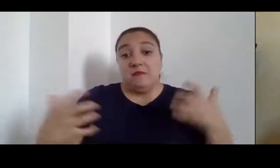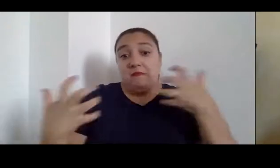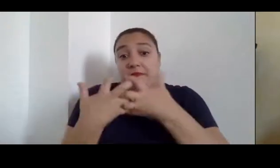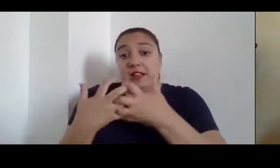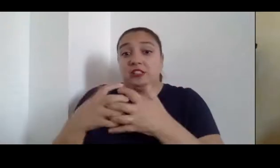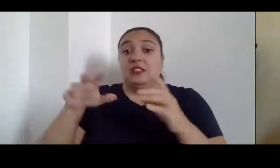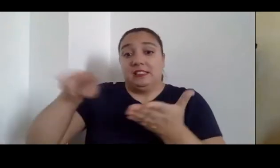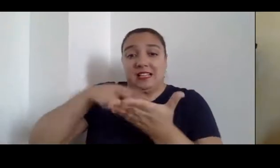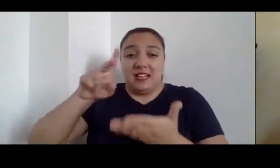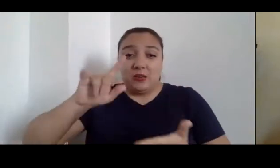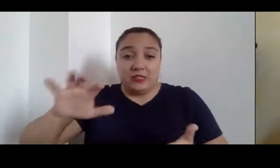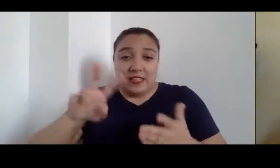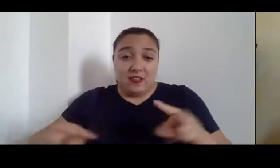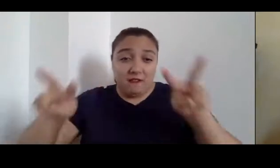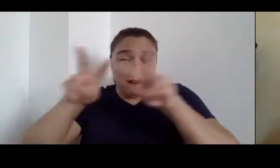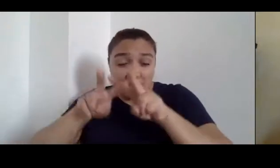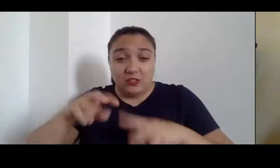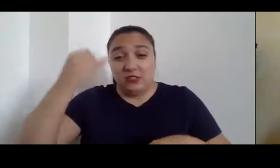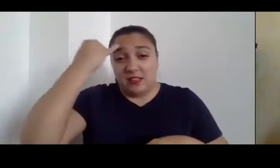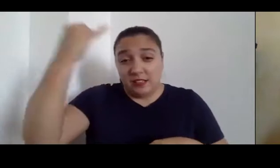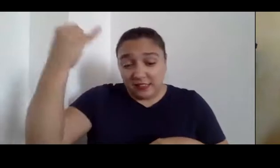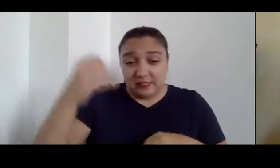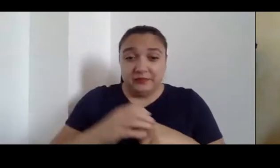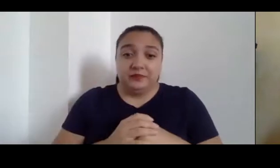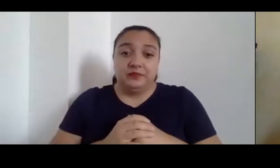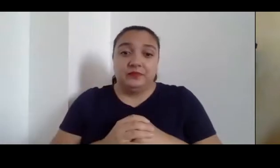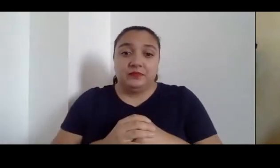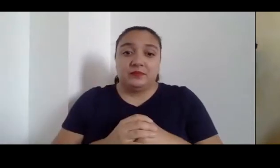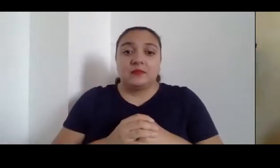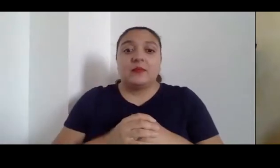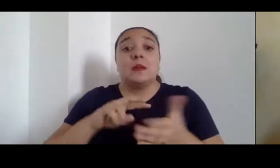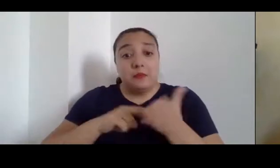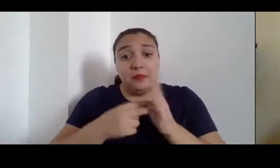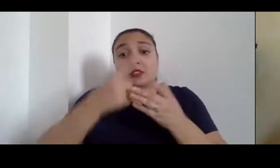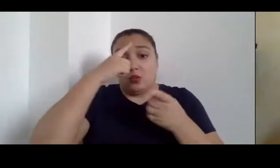our opinions, challenge perspectives, engage or debate respectively and acknowledge and